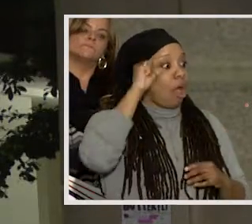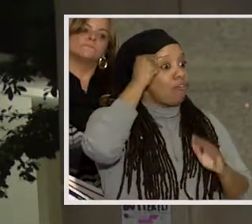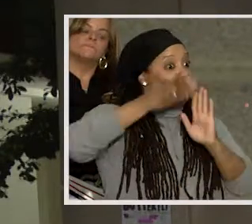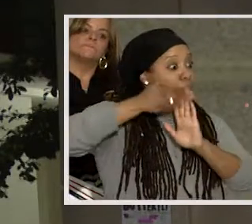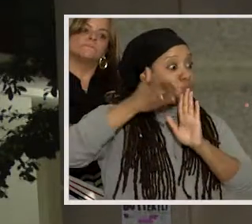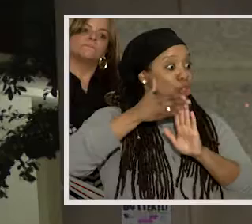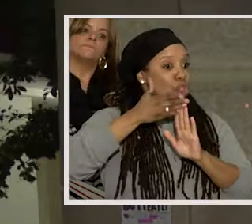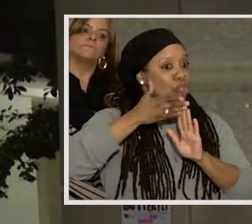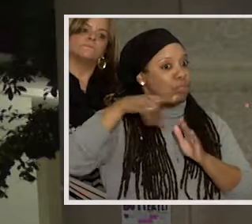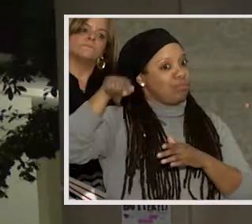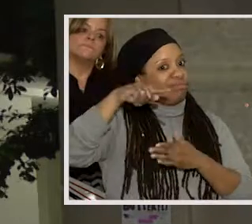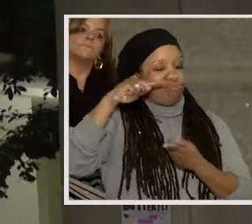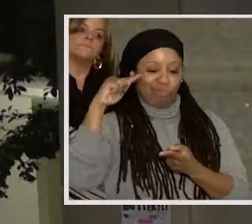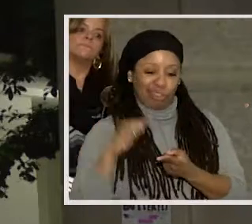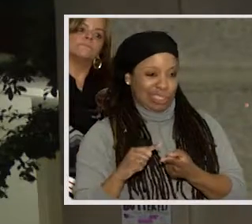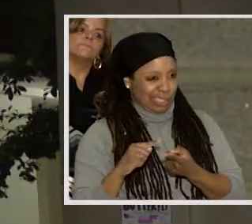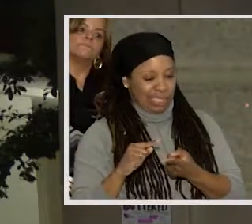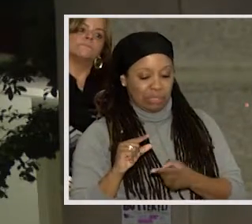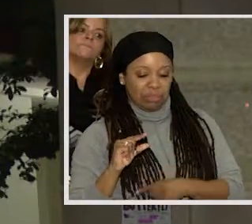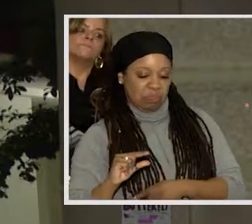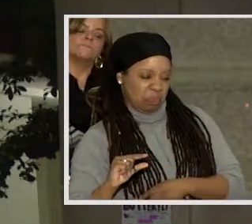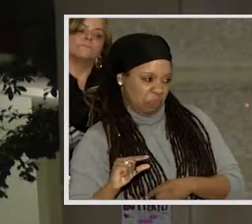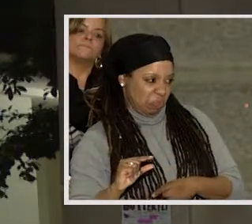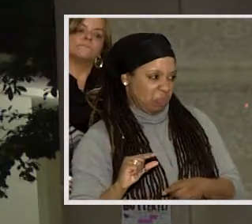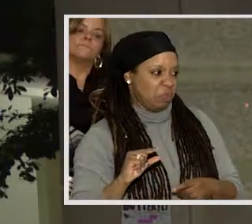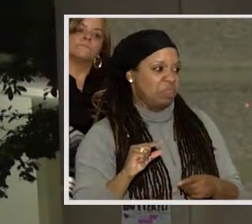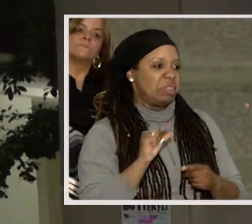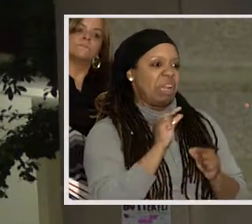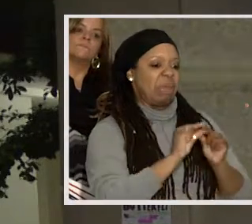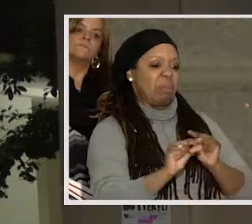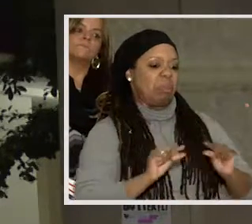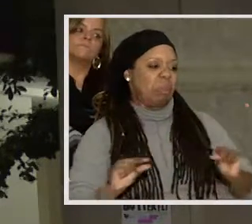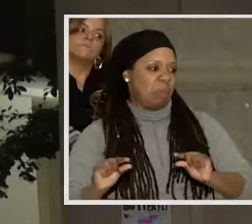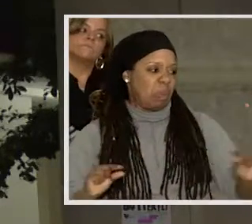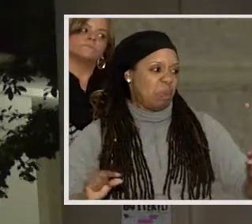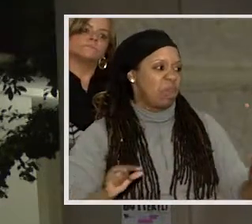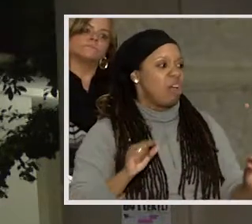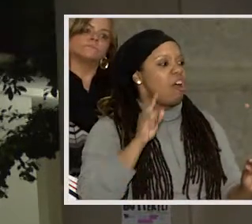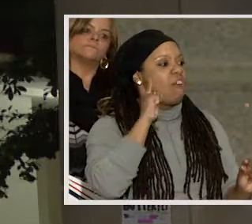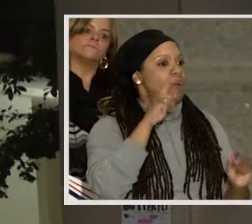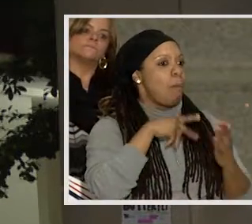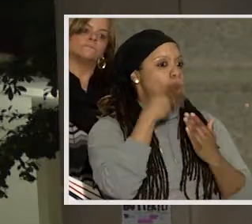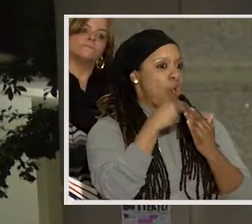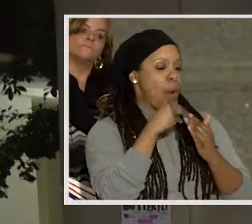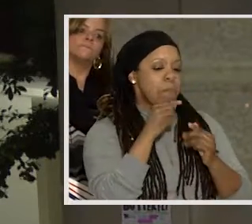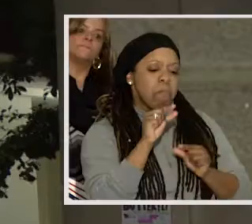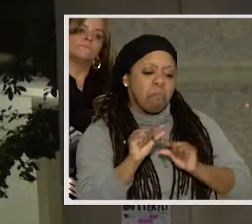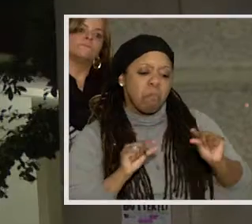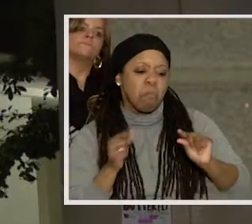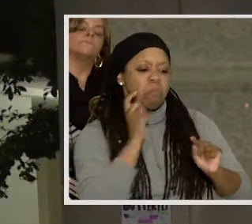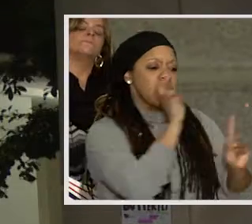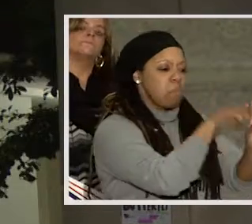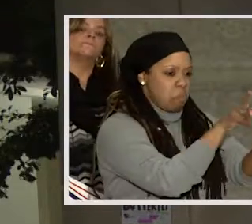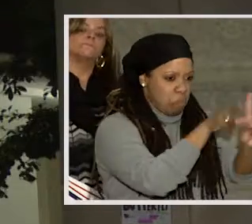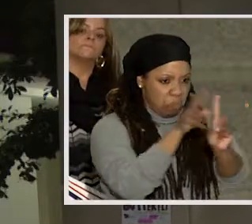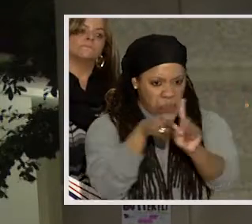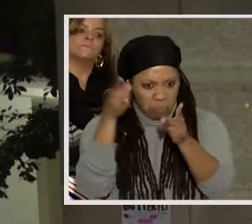THEN WE TOOK 1% OFF OF HEALTH AND HUMAN SERVICES. AGAIN ASSUMING THAT HOUSING IS HEALTHCARE AND SO BY SPENDING